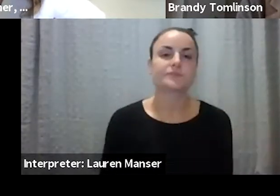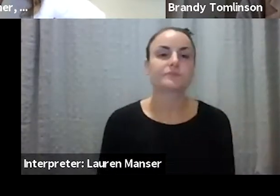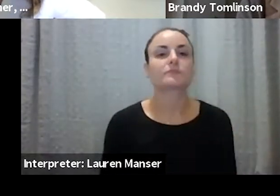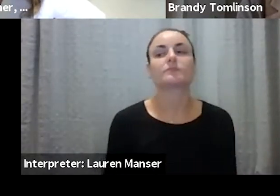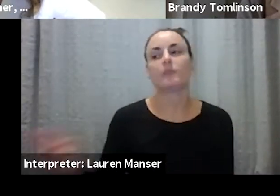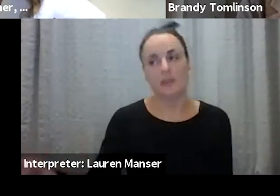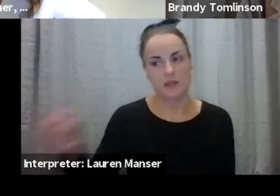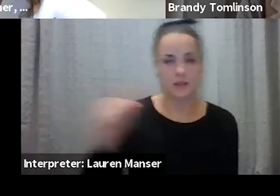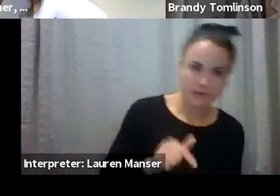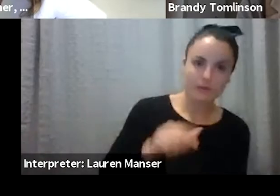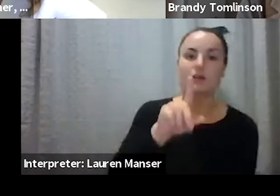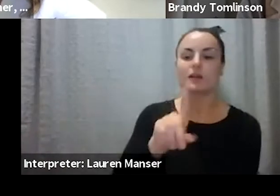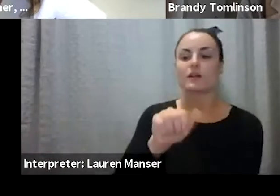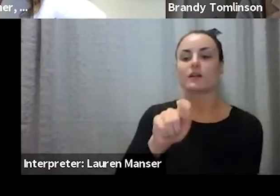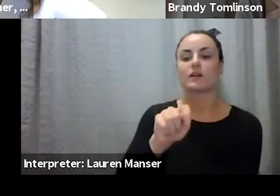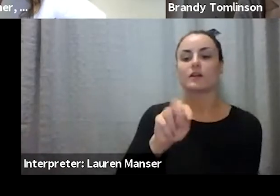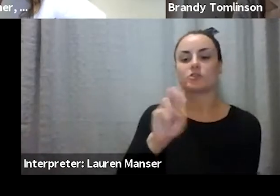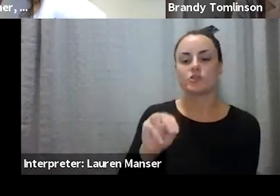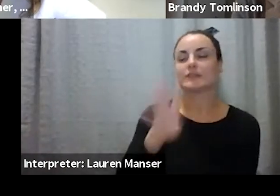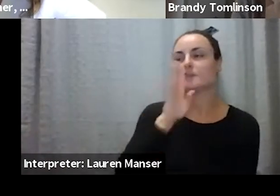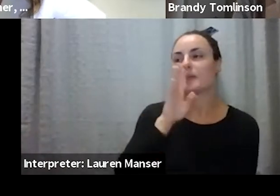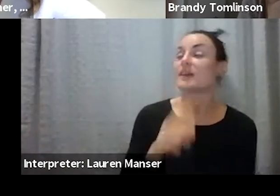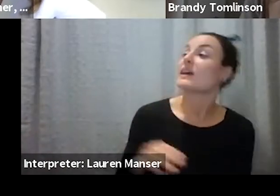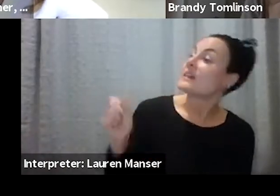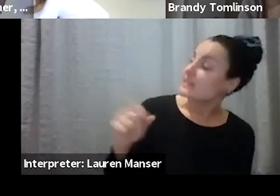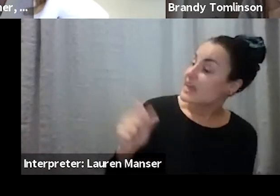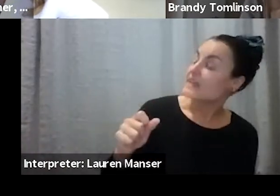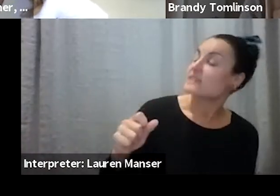And one of the things that we talked about or we heard about